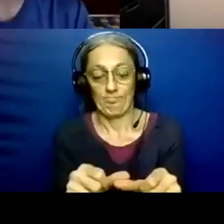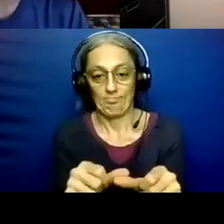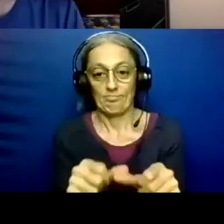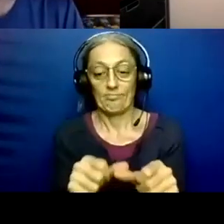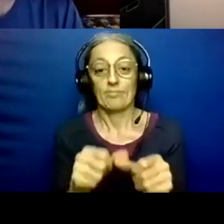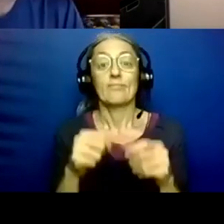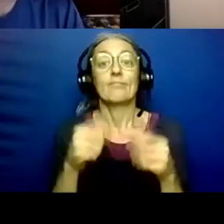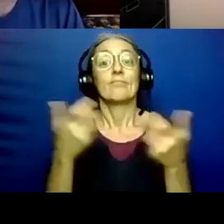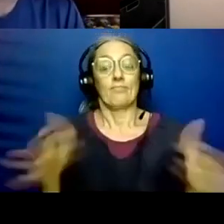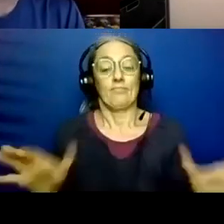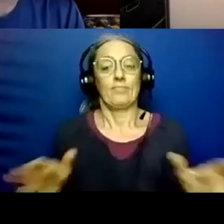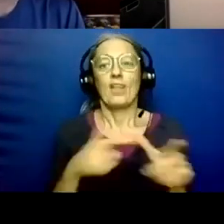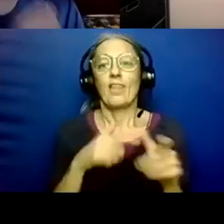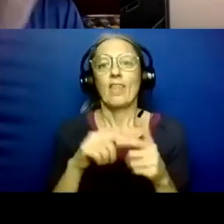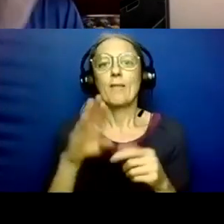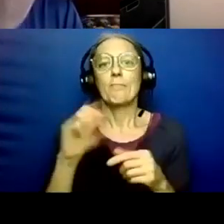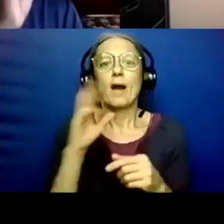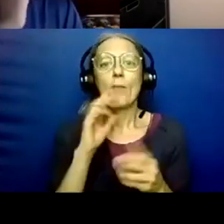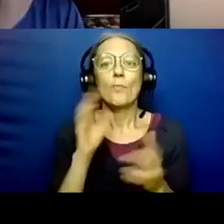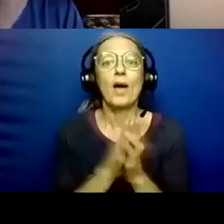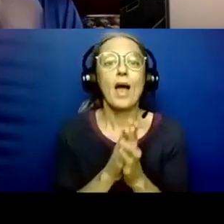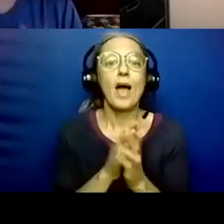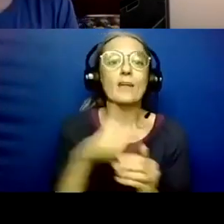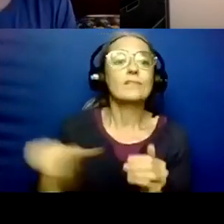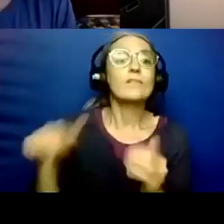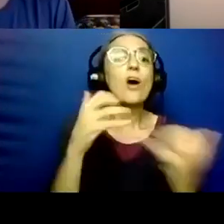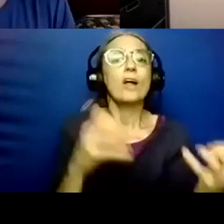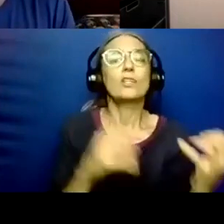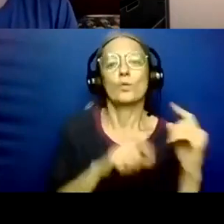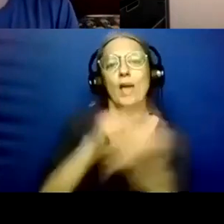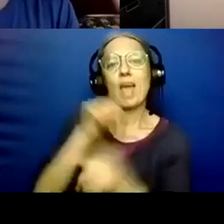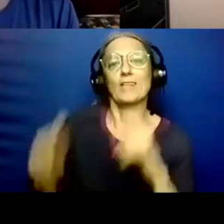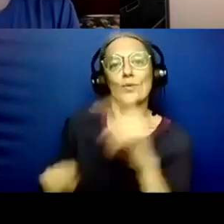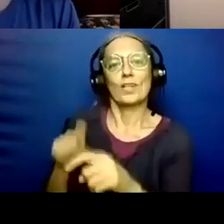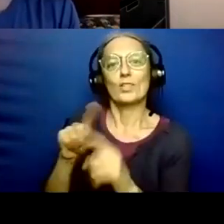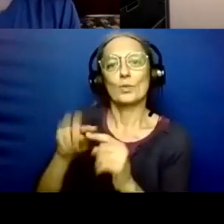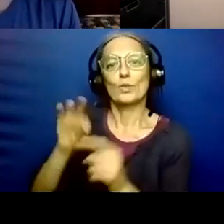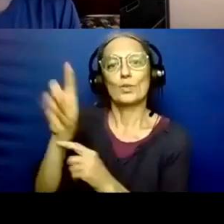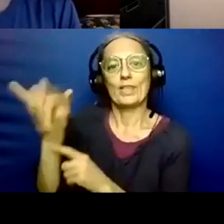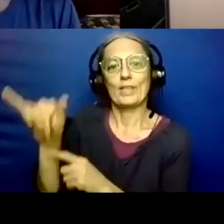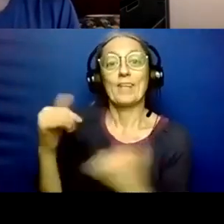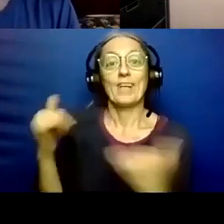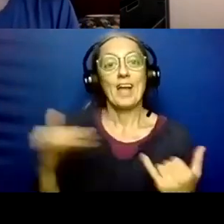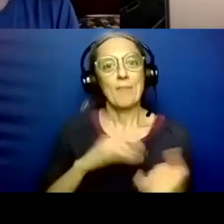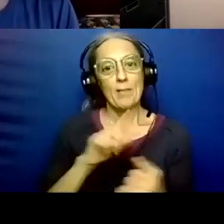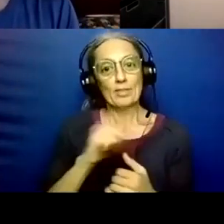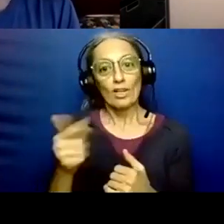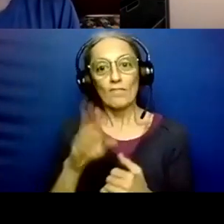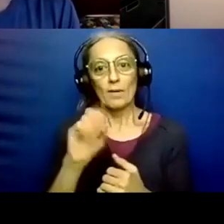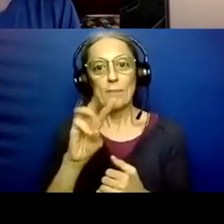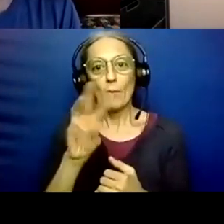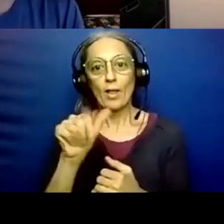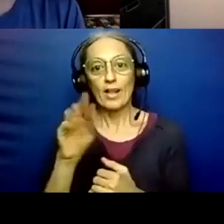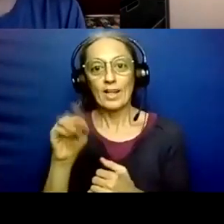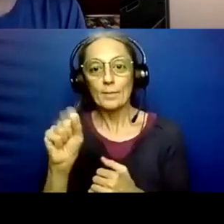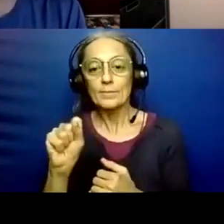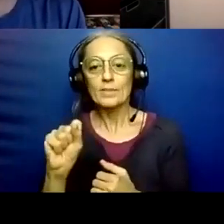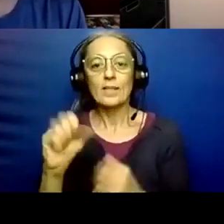to ask questions of Judy. So I am pleased now to turn it over to Bob Williams, CommunicationFIRST's Policy Director.